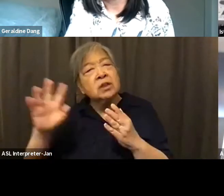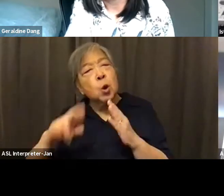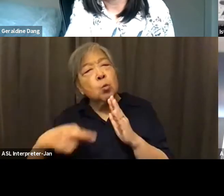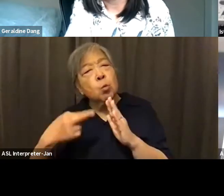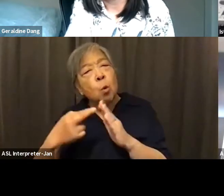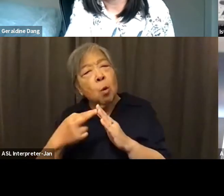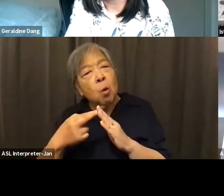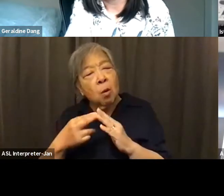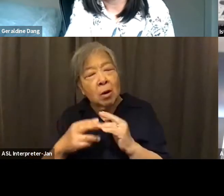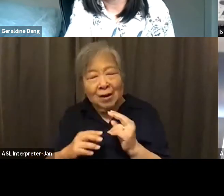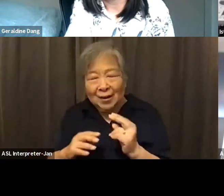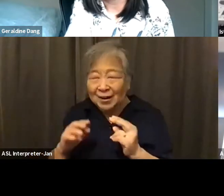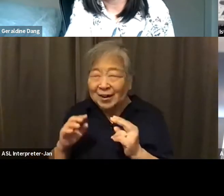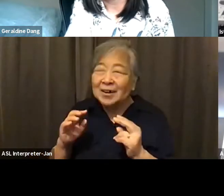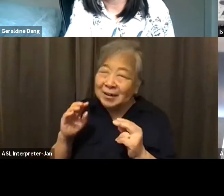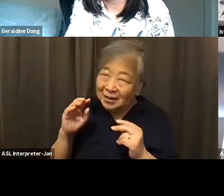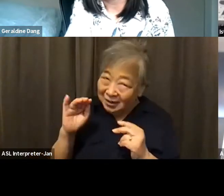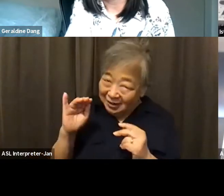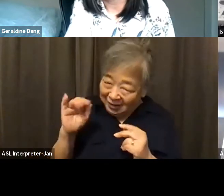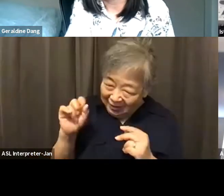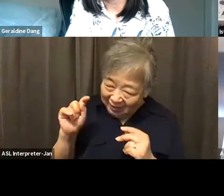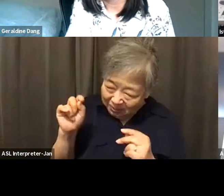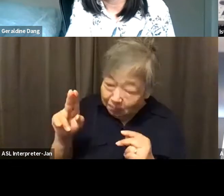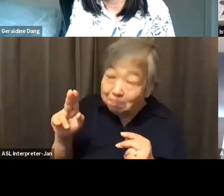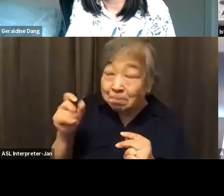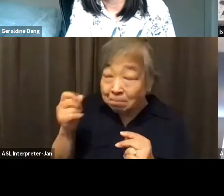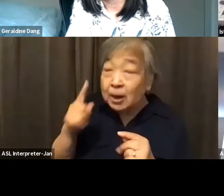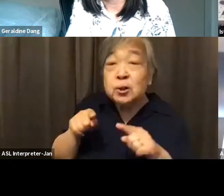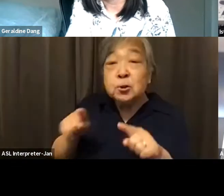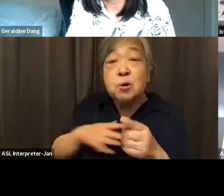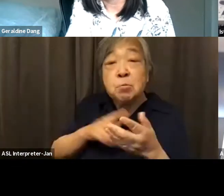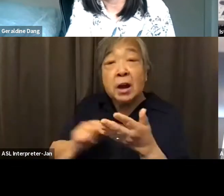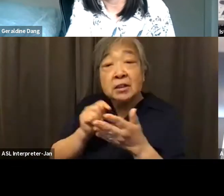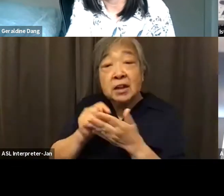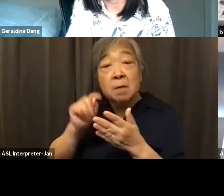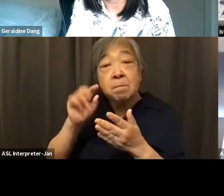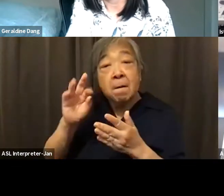So during my time during Fulbright I discovered Fulbright Noir from